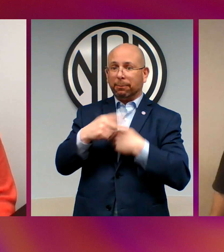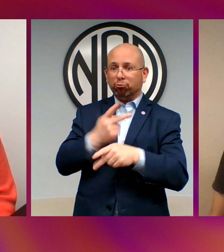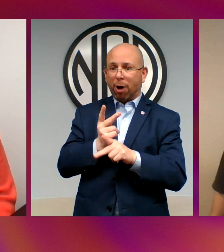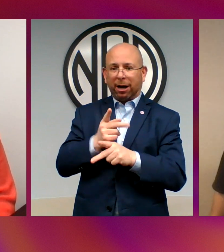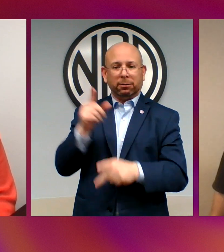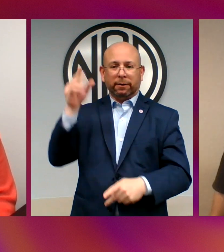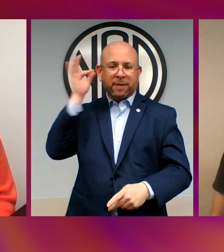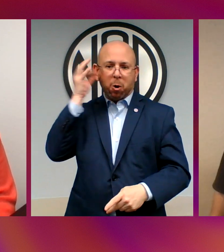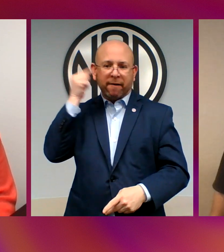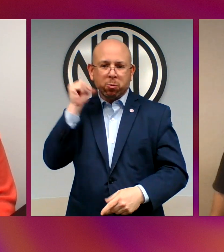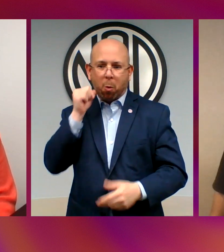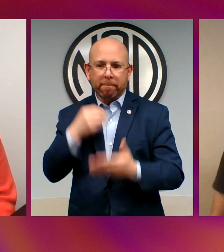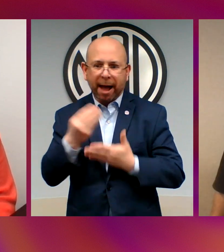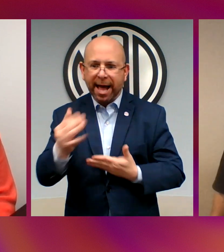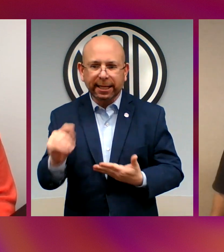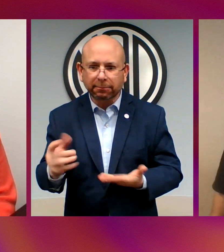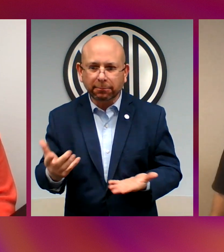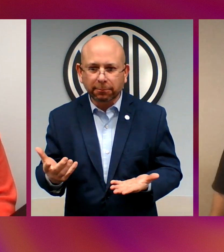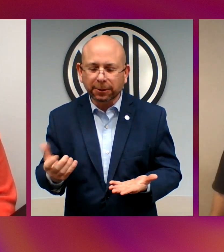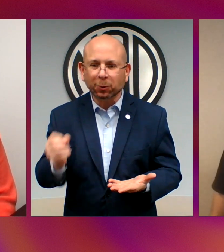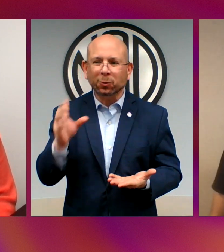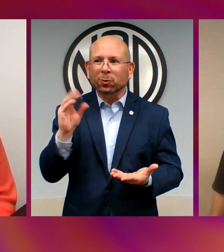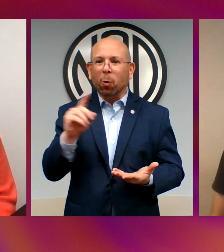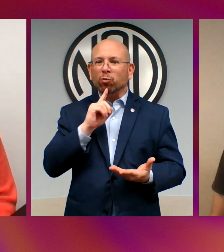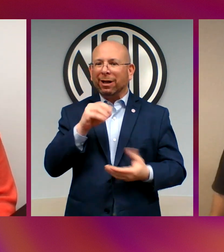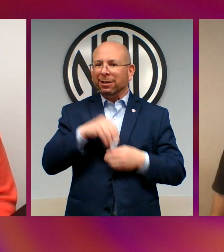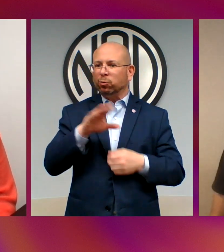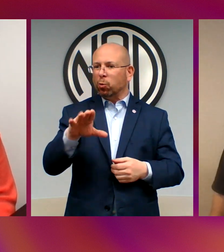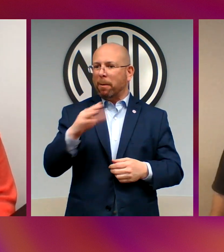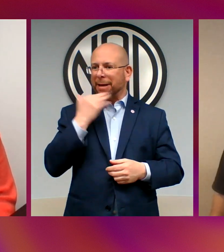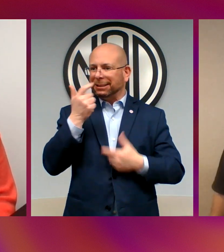then the government doesn't buy it. That holds true with all products,